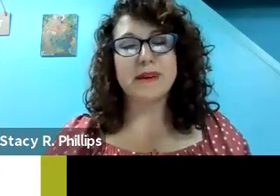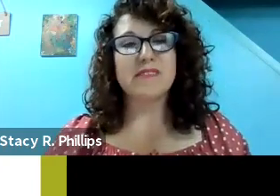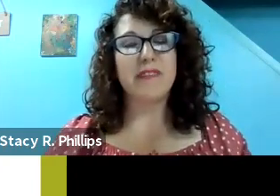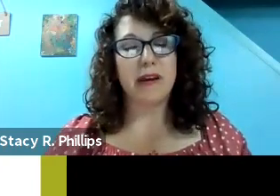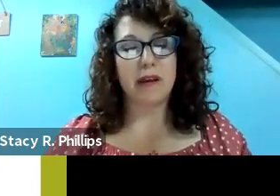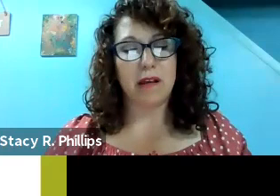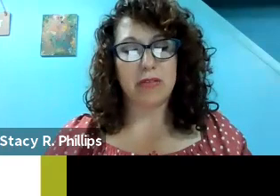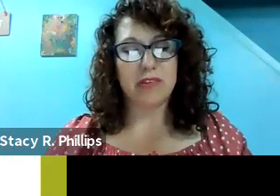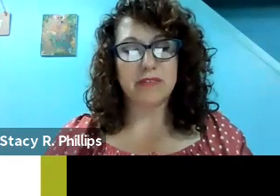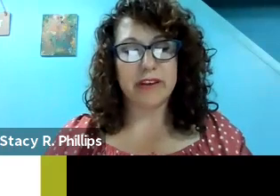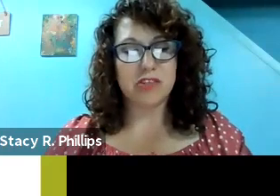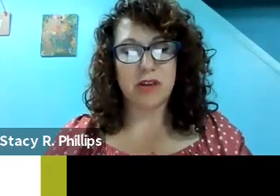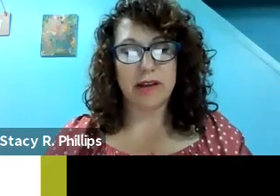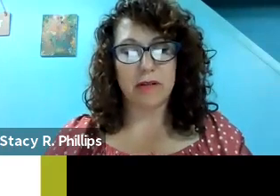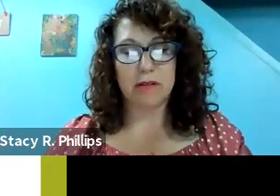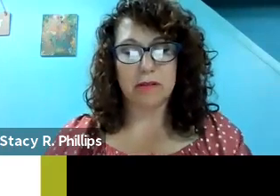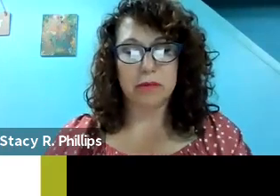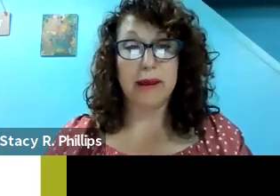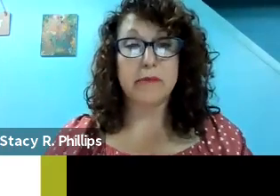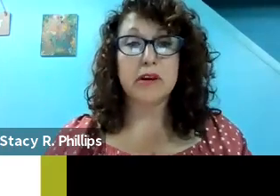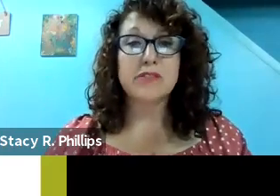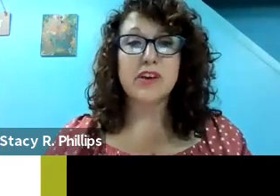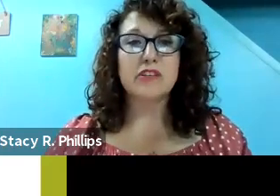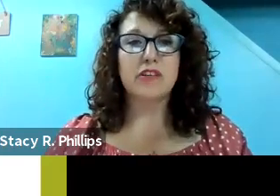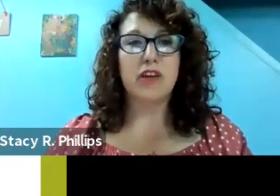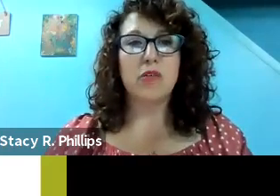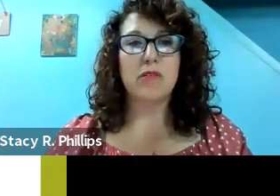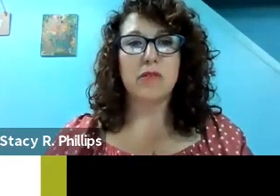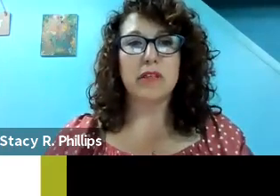specifying the device trial parameters, so that you can